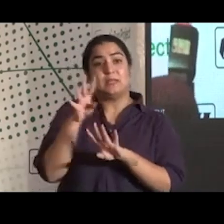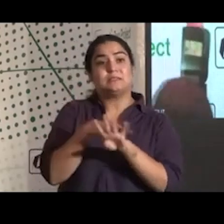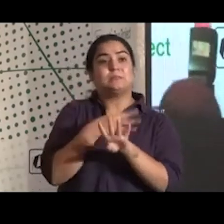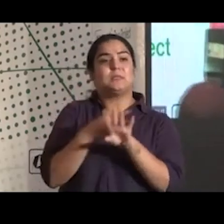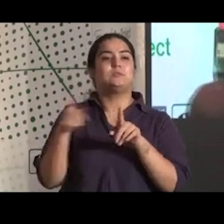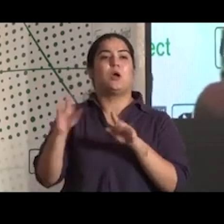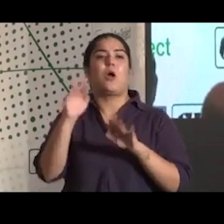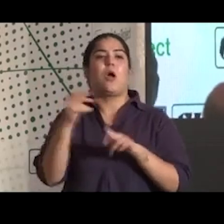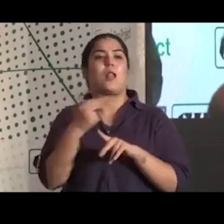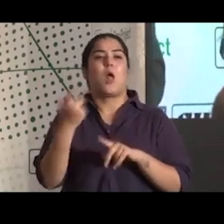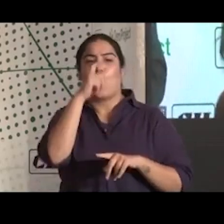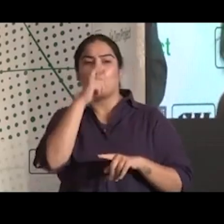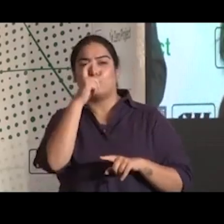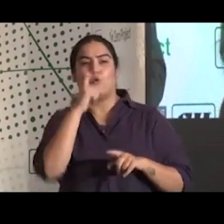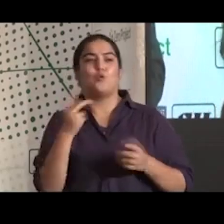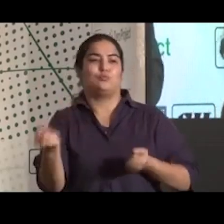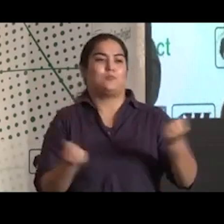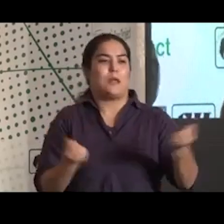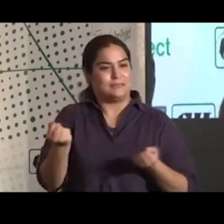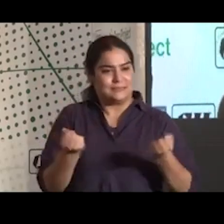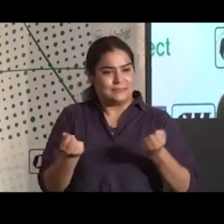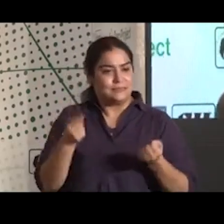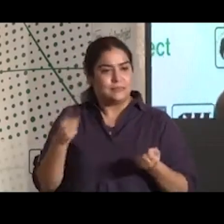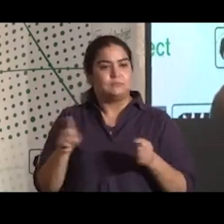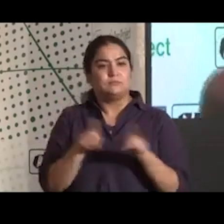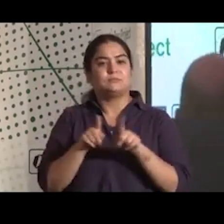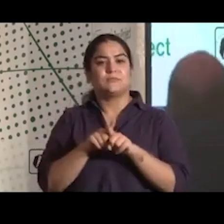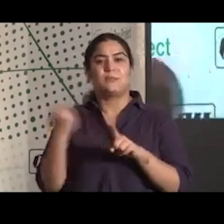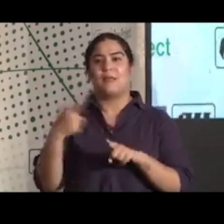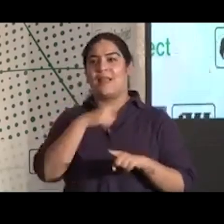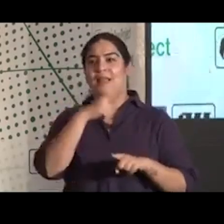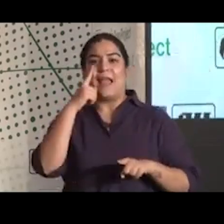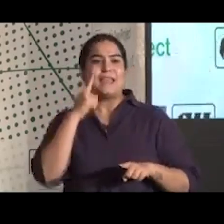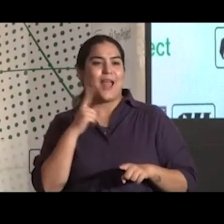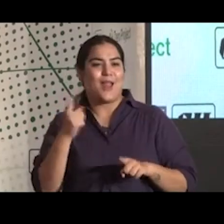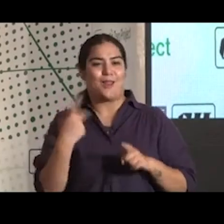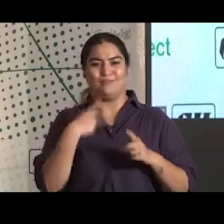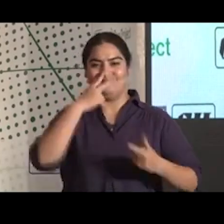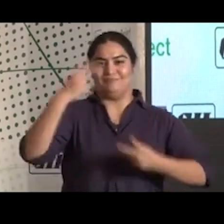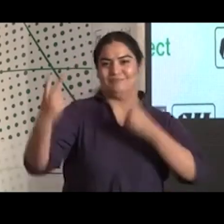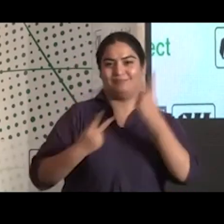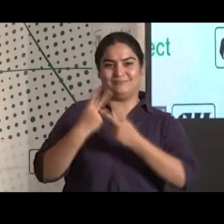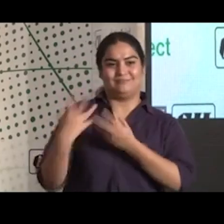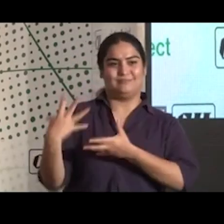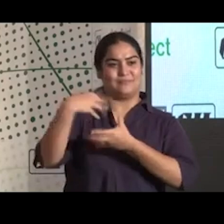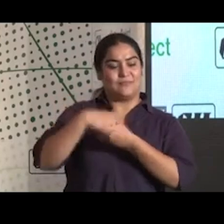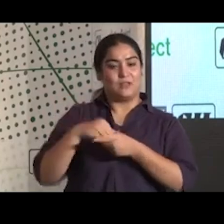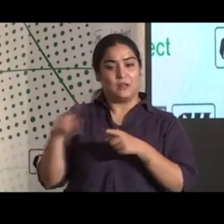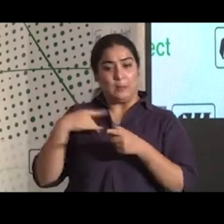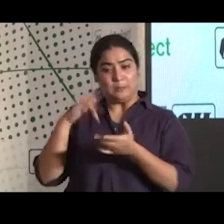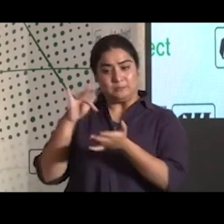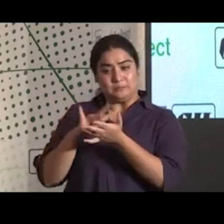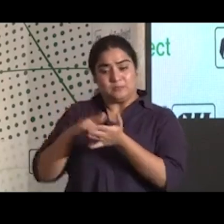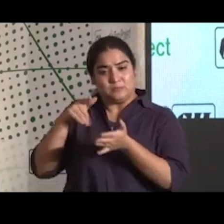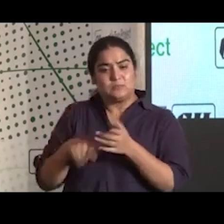You would have seen it in our, you know, exhibition place. We are about a year old